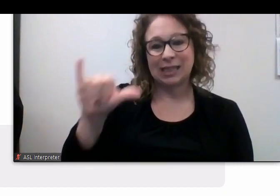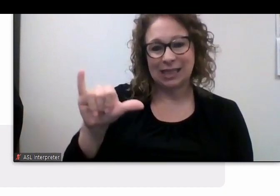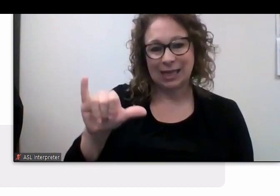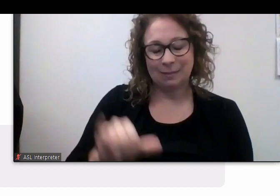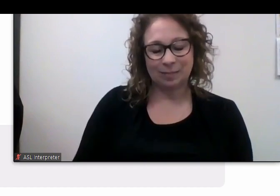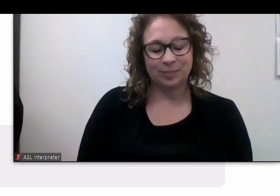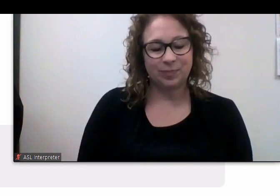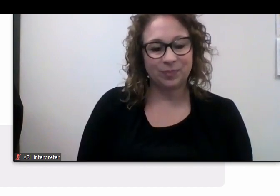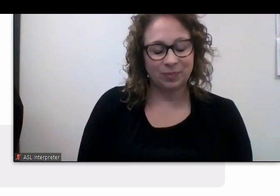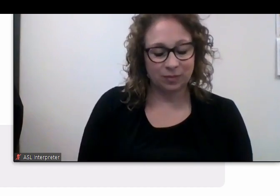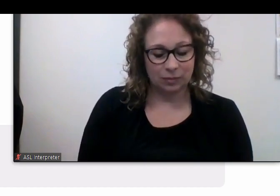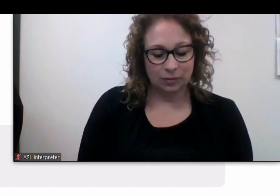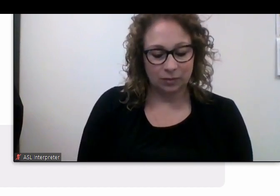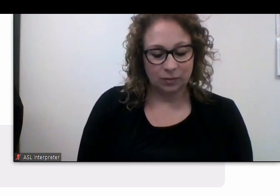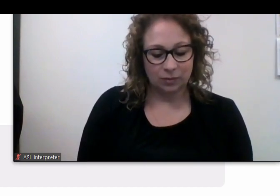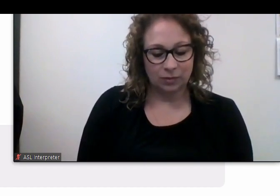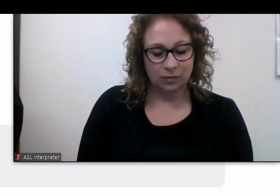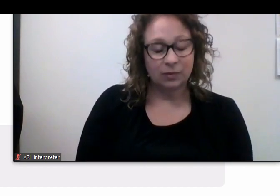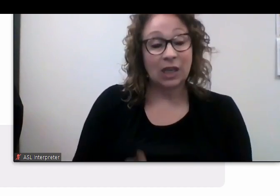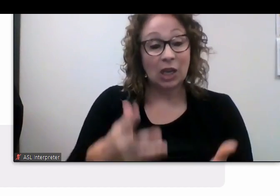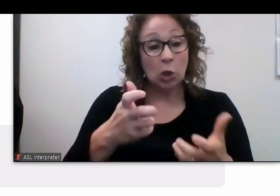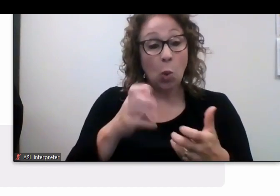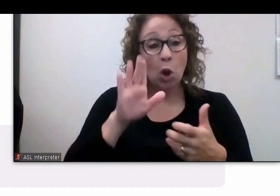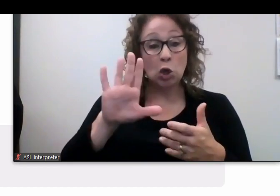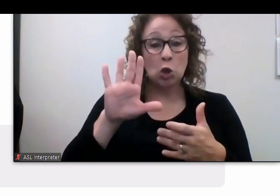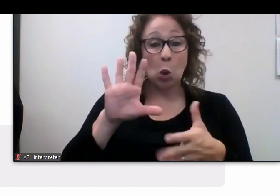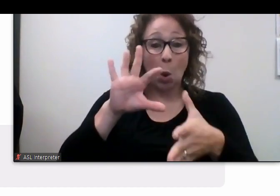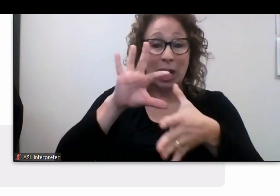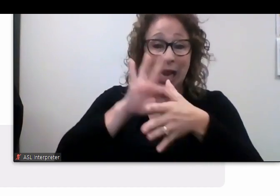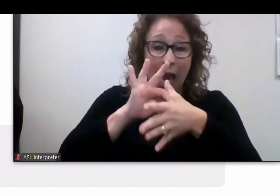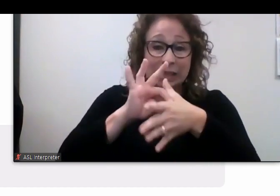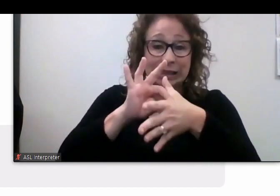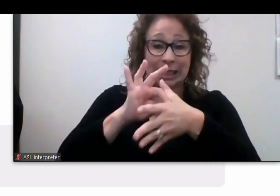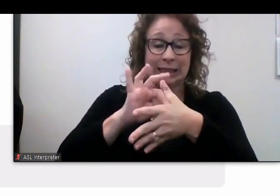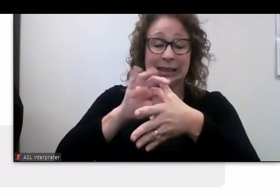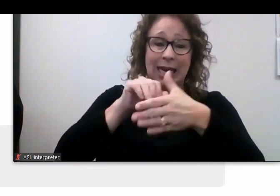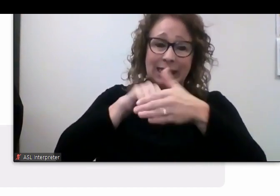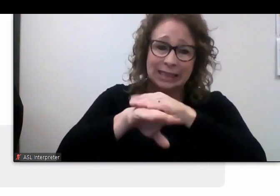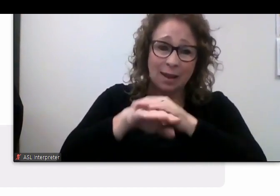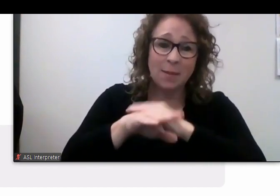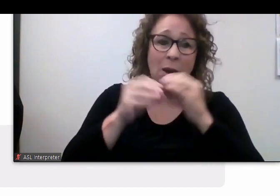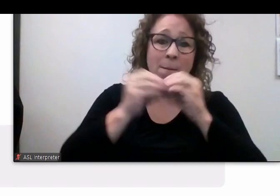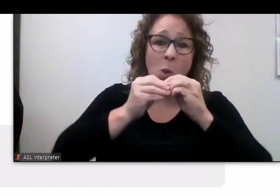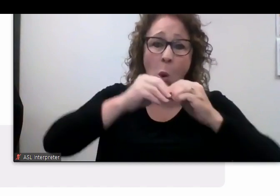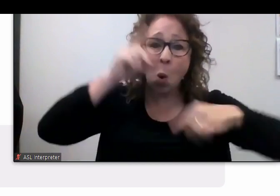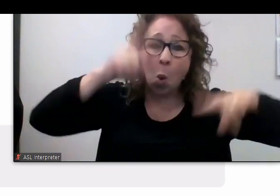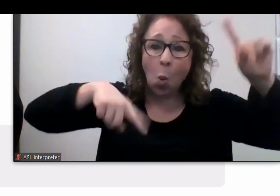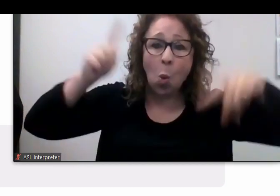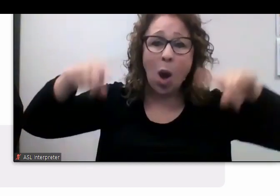So you want to make your content accessible and more widely available, right?